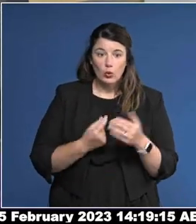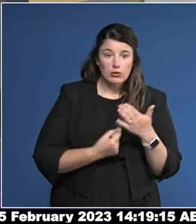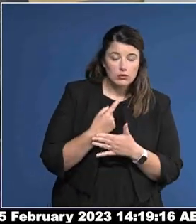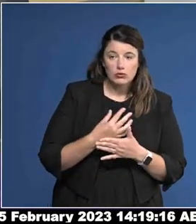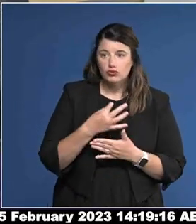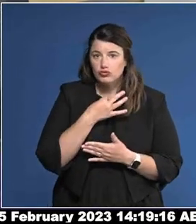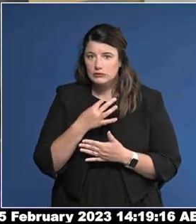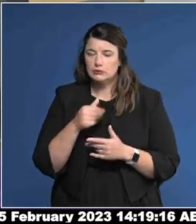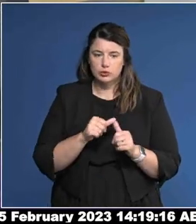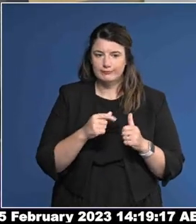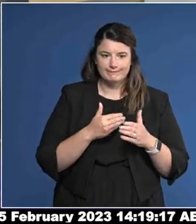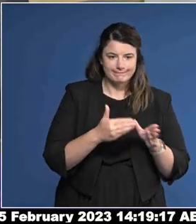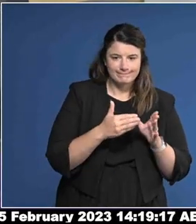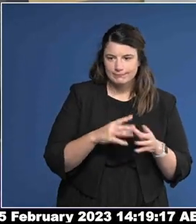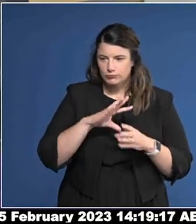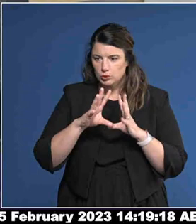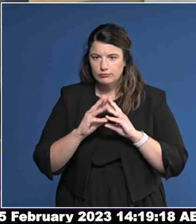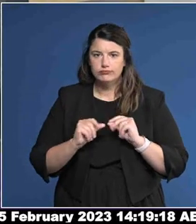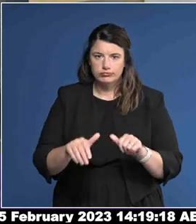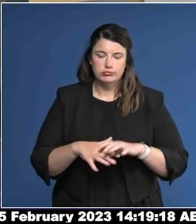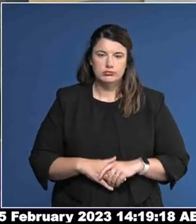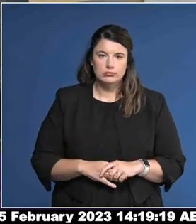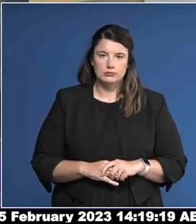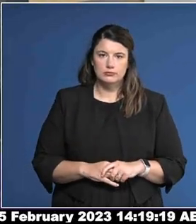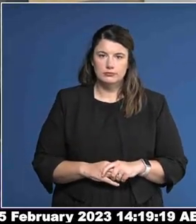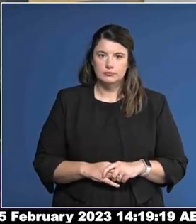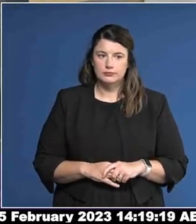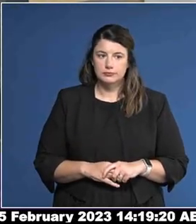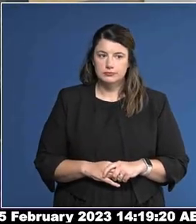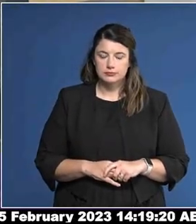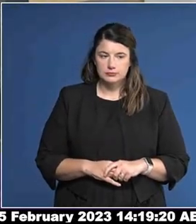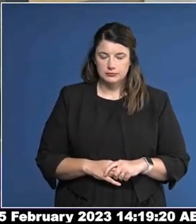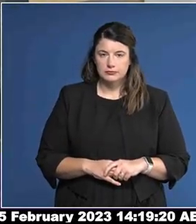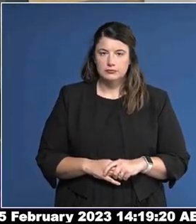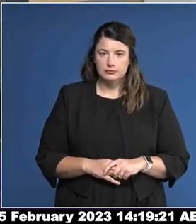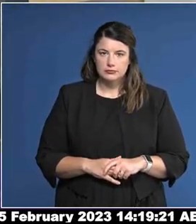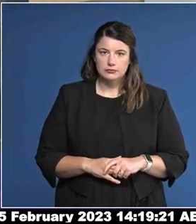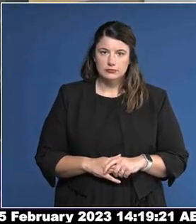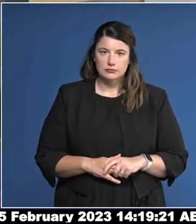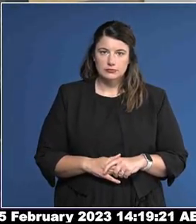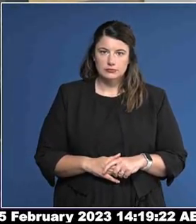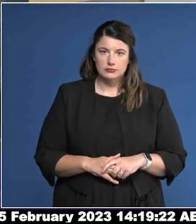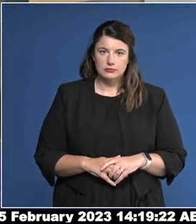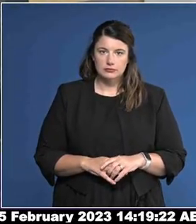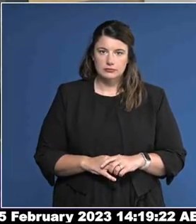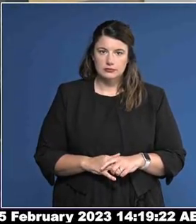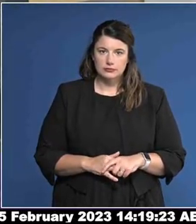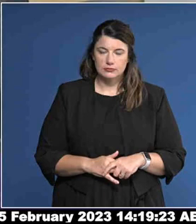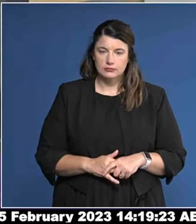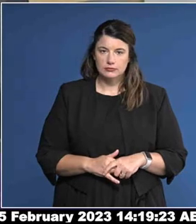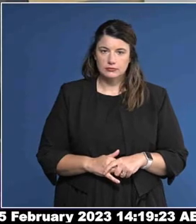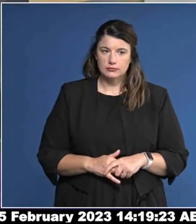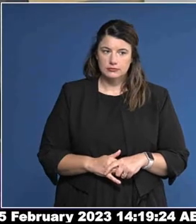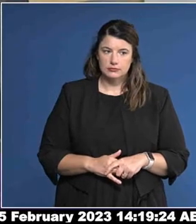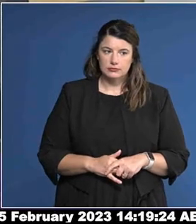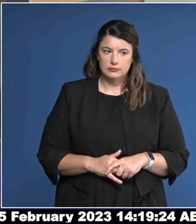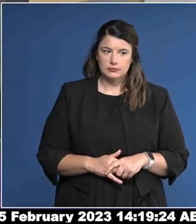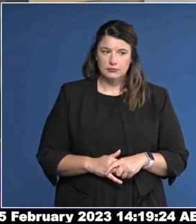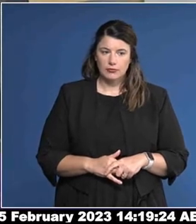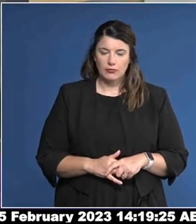So Afford has not addressed directly the proposed finding, and now the